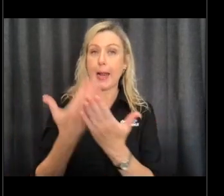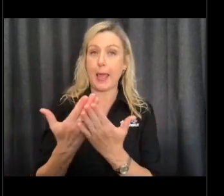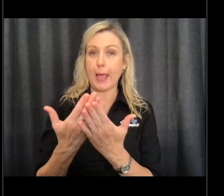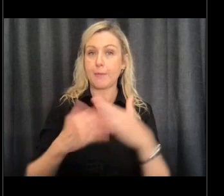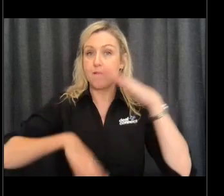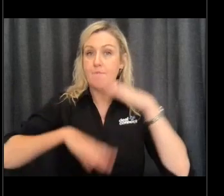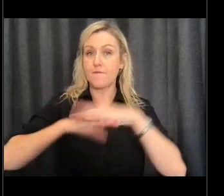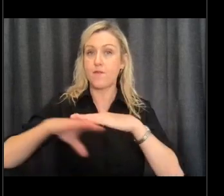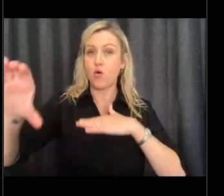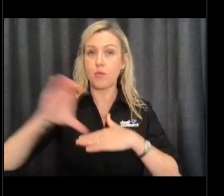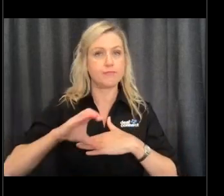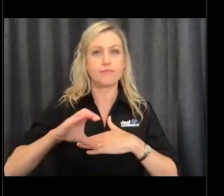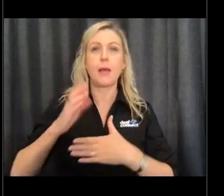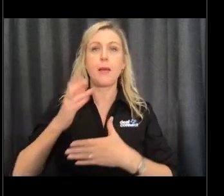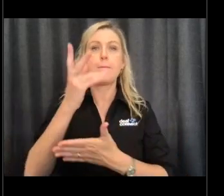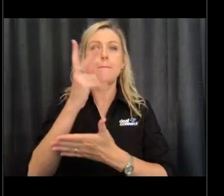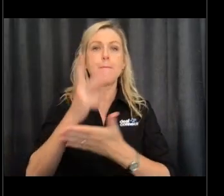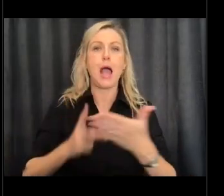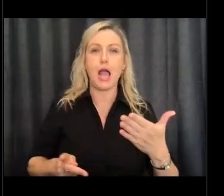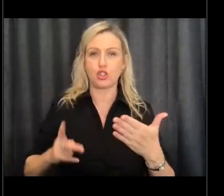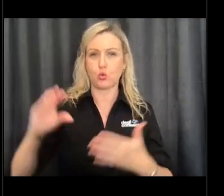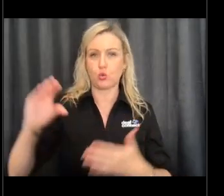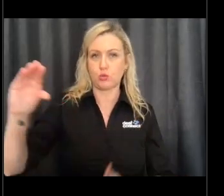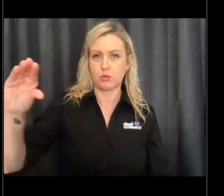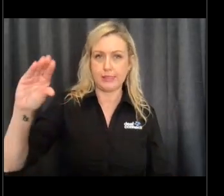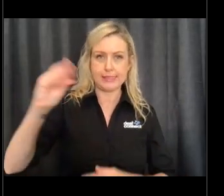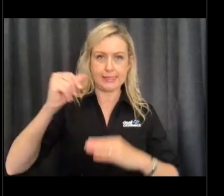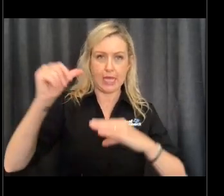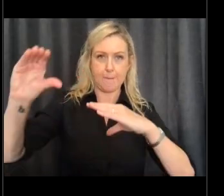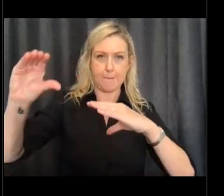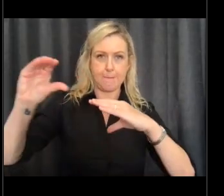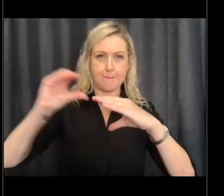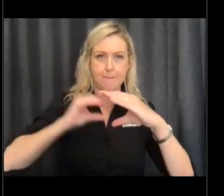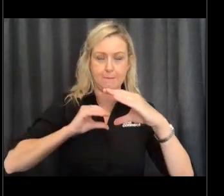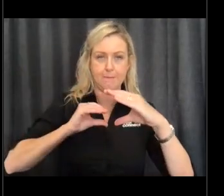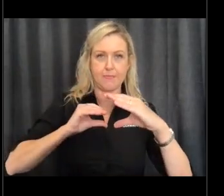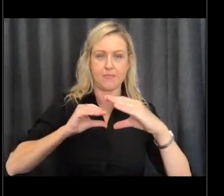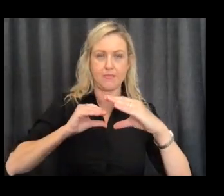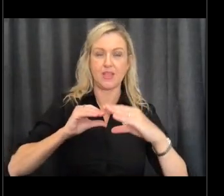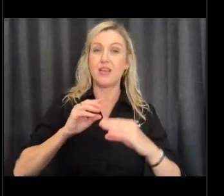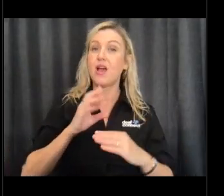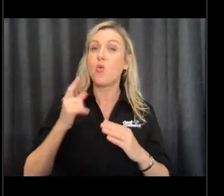be partially approved because some damage has occurred by flood and then there might